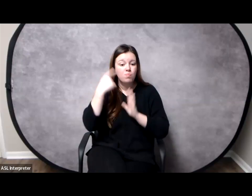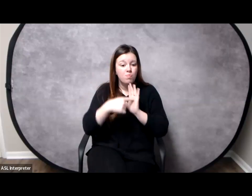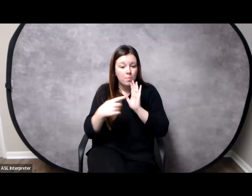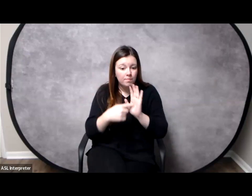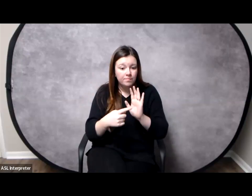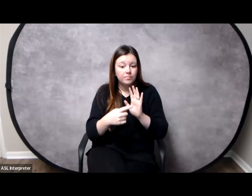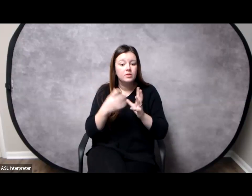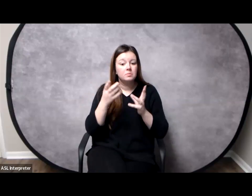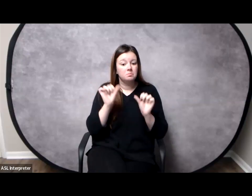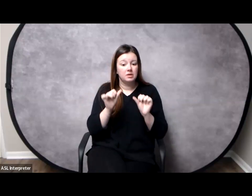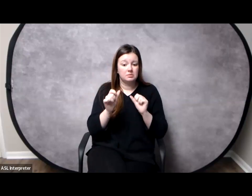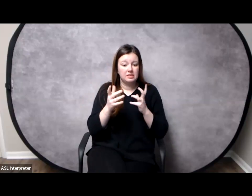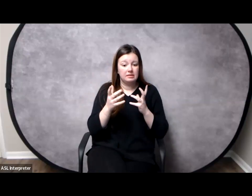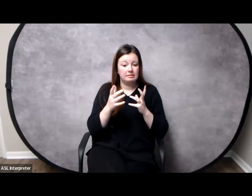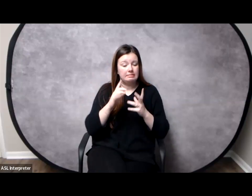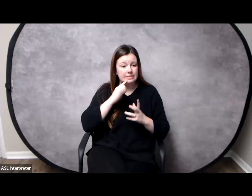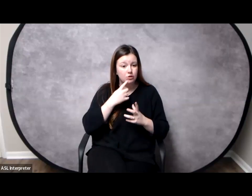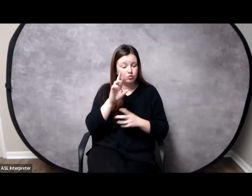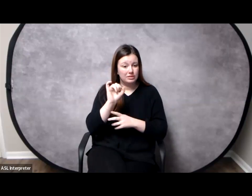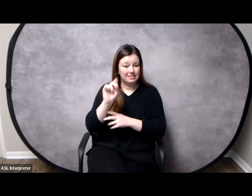or serious risk of institutionalization.